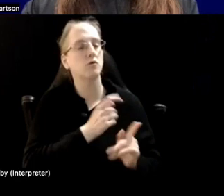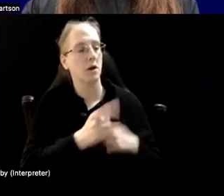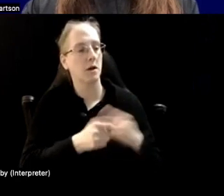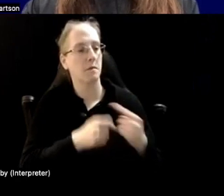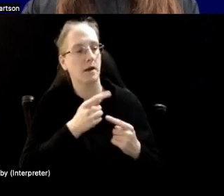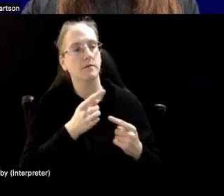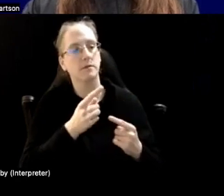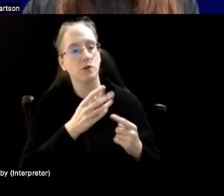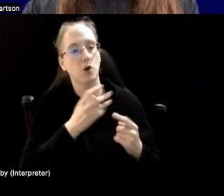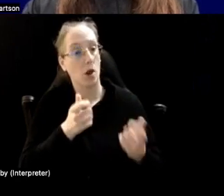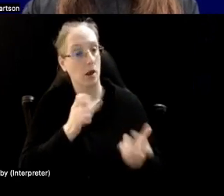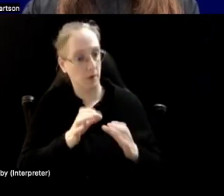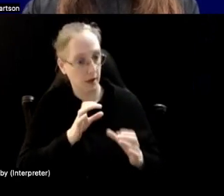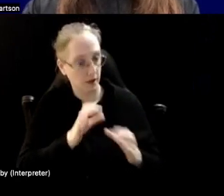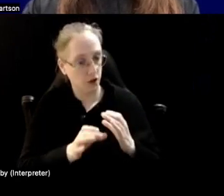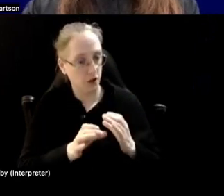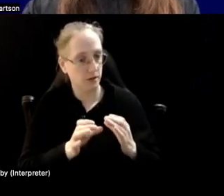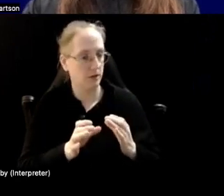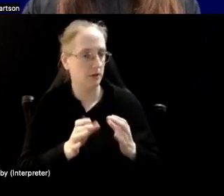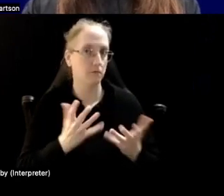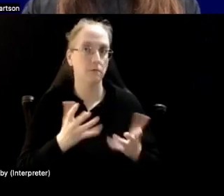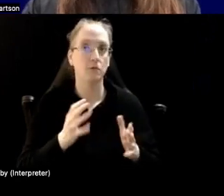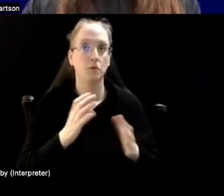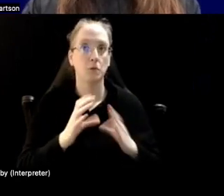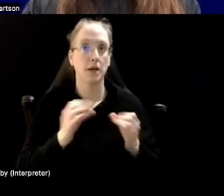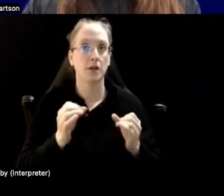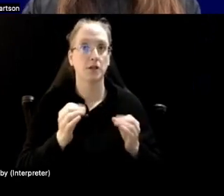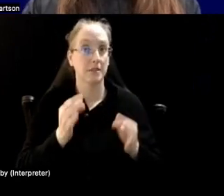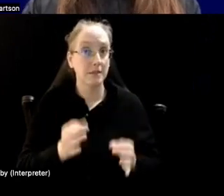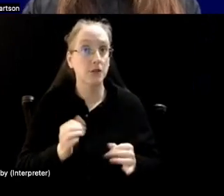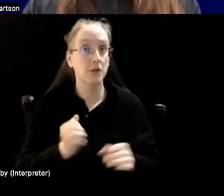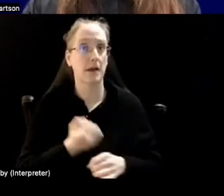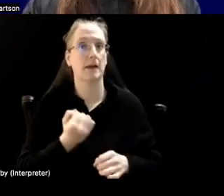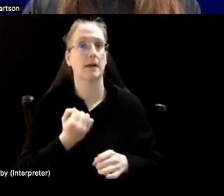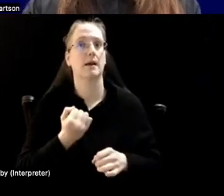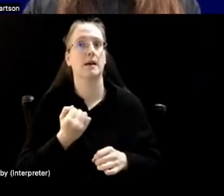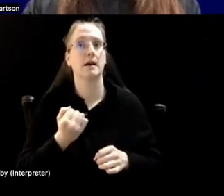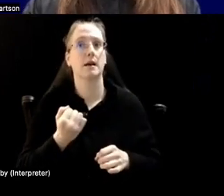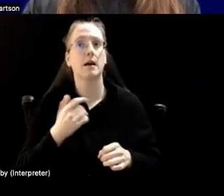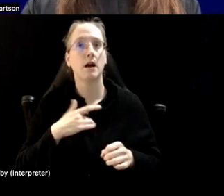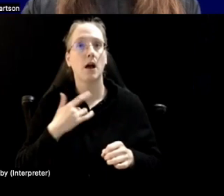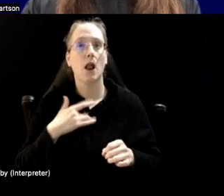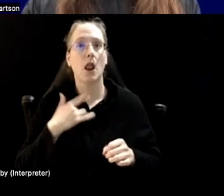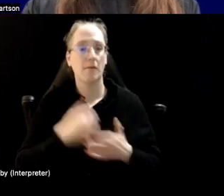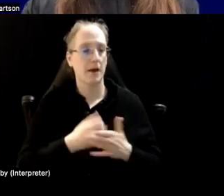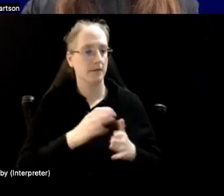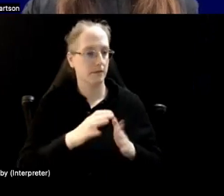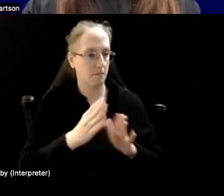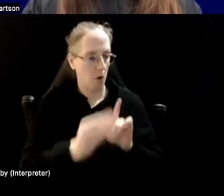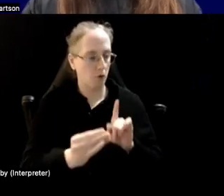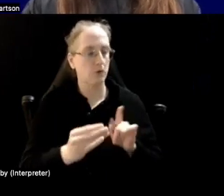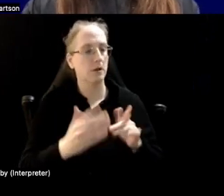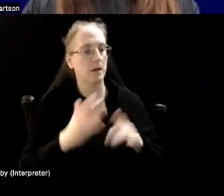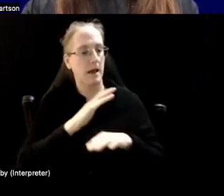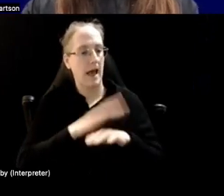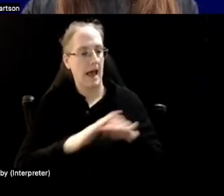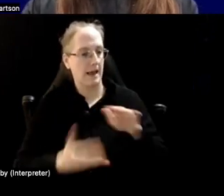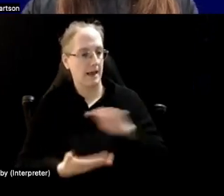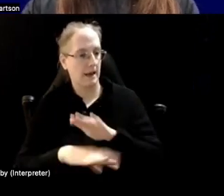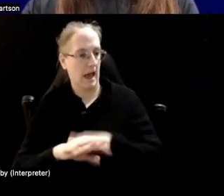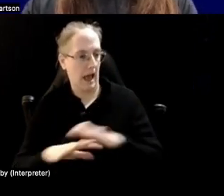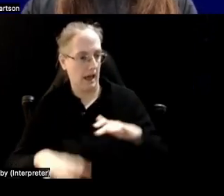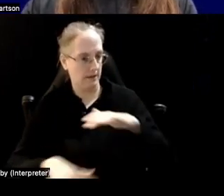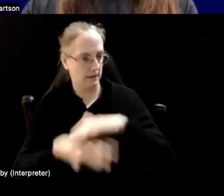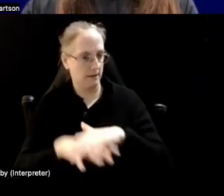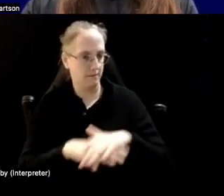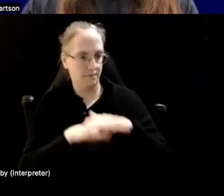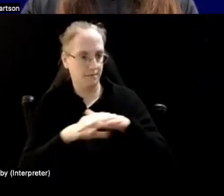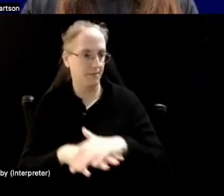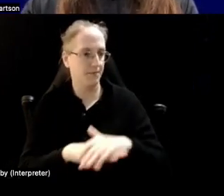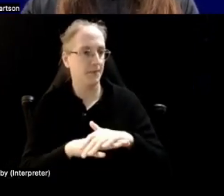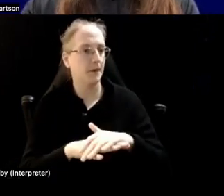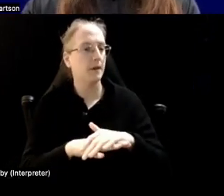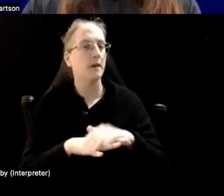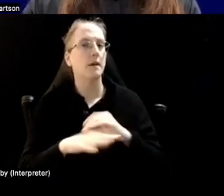communication decision-making, life space model, hand under hand, all contribute to this content in